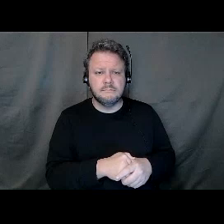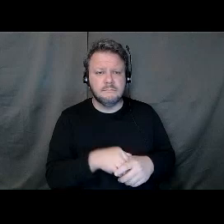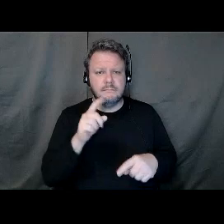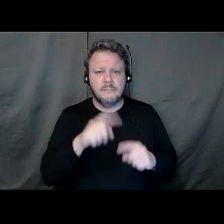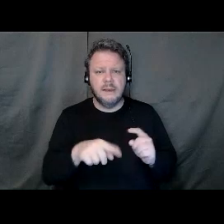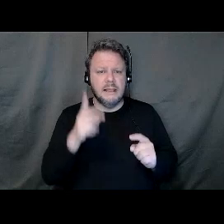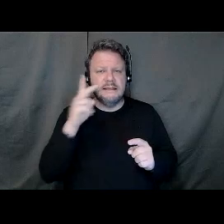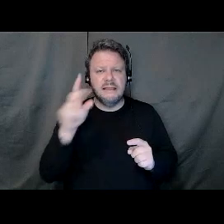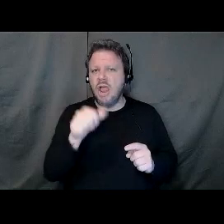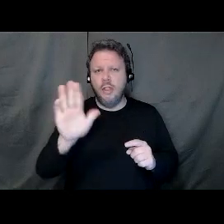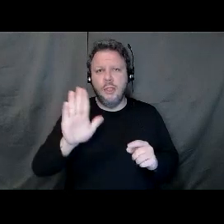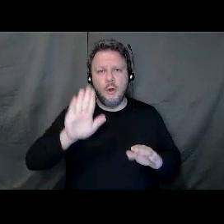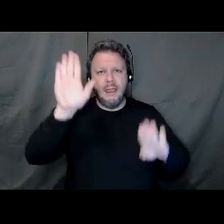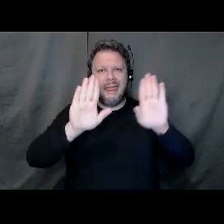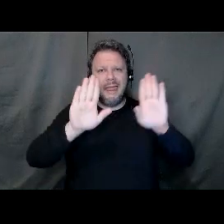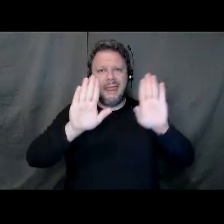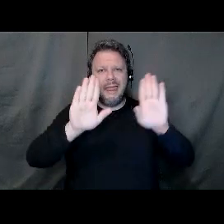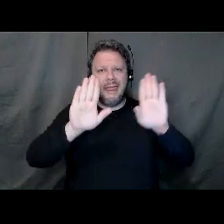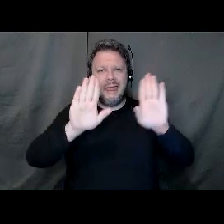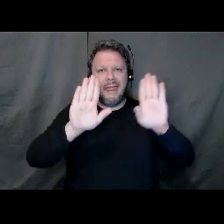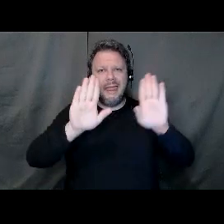I can't see any other hands. I don't see any other hands.